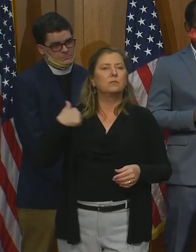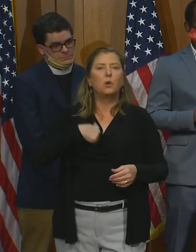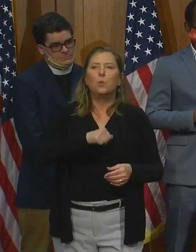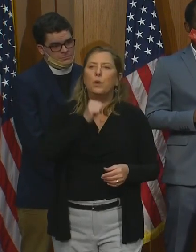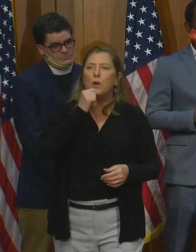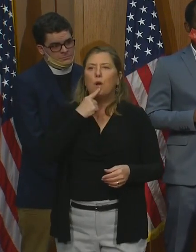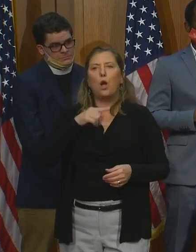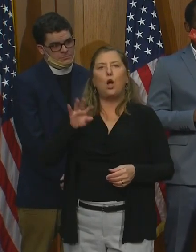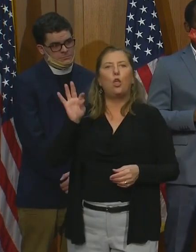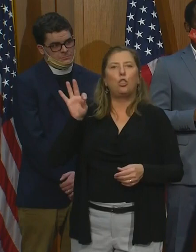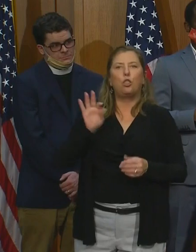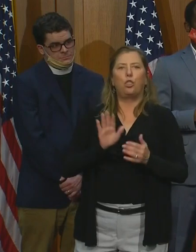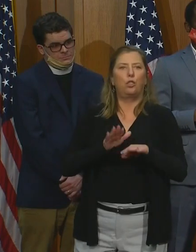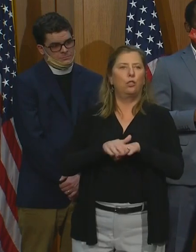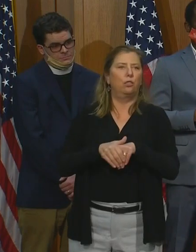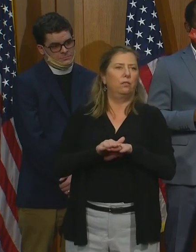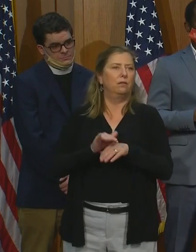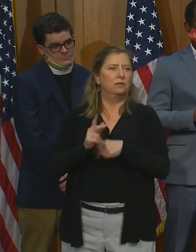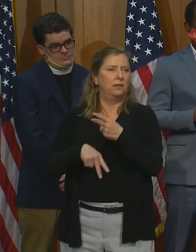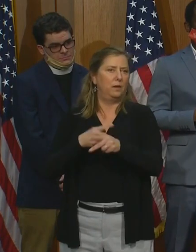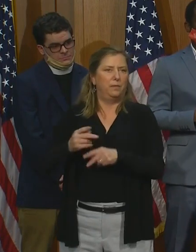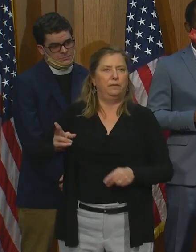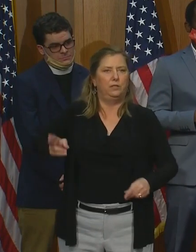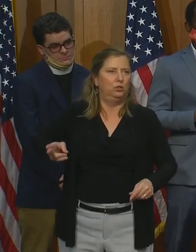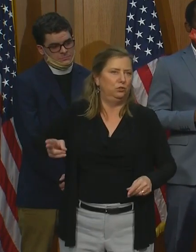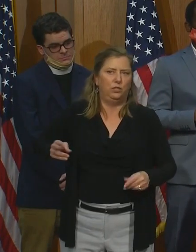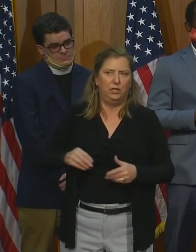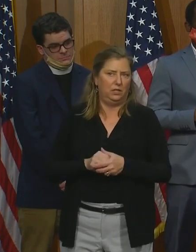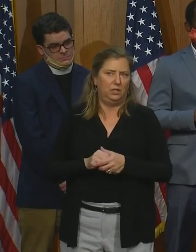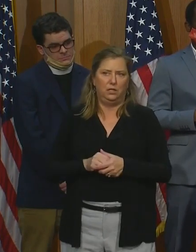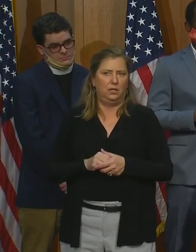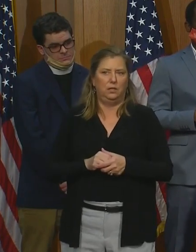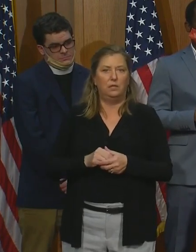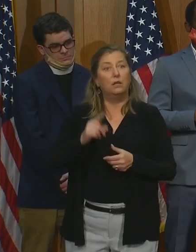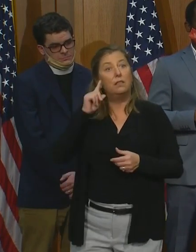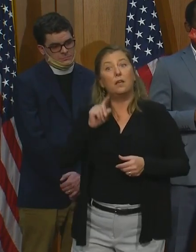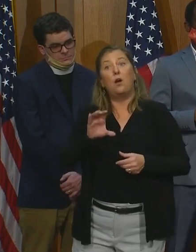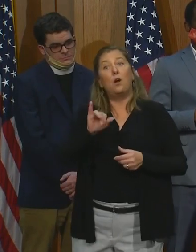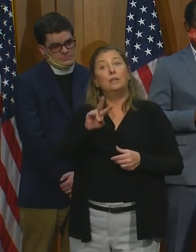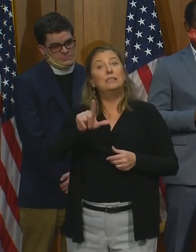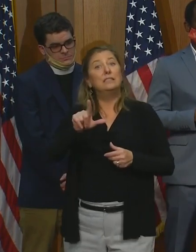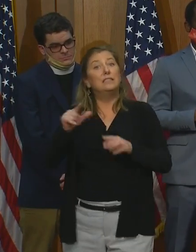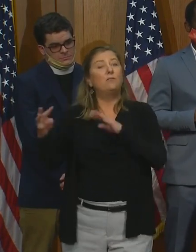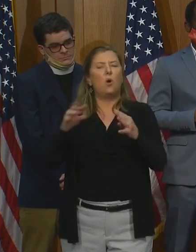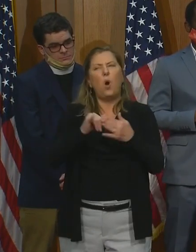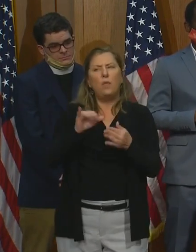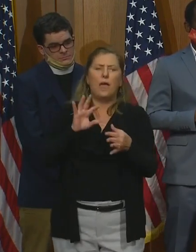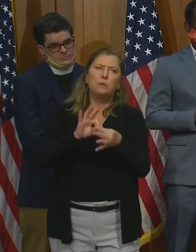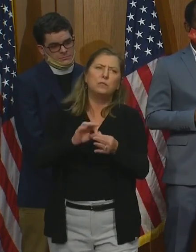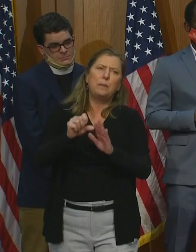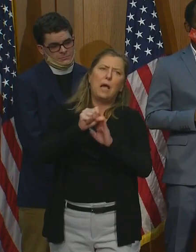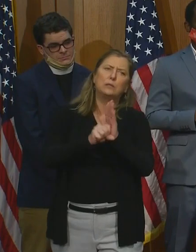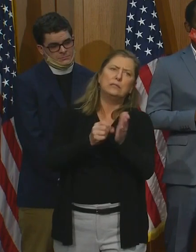YOU SEE IN VIRGINIA. WE NO LONGER PREACH A FALSE. OF HIS